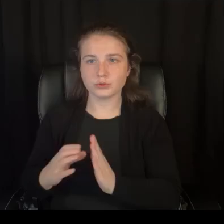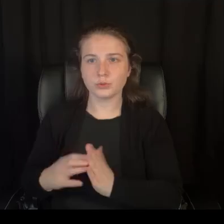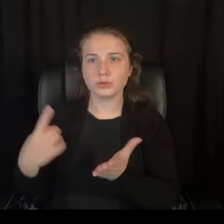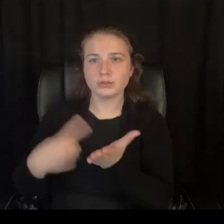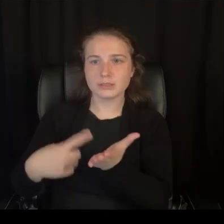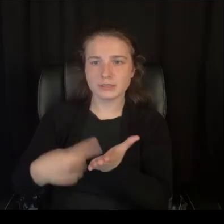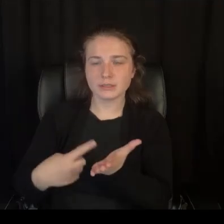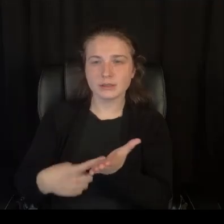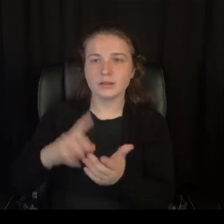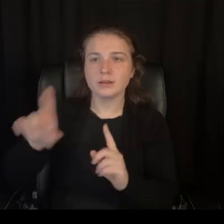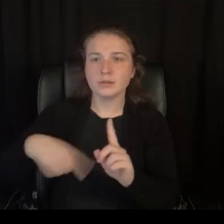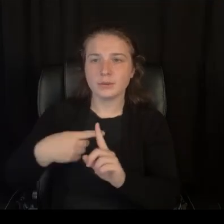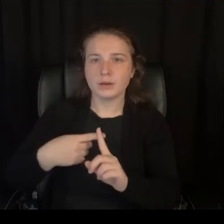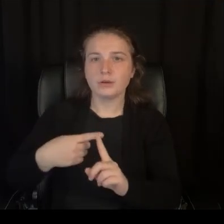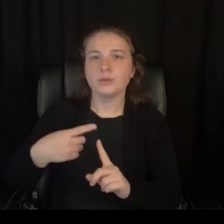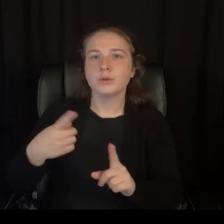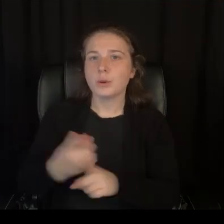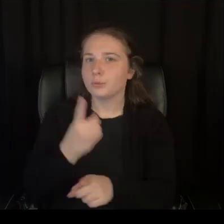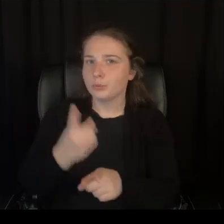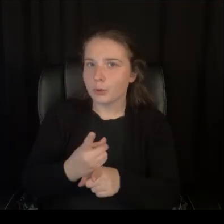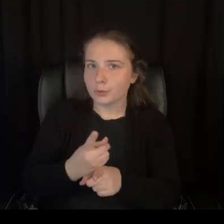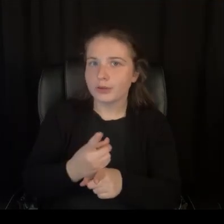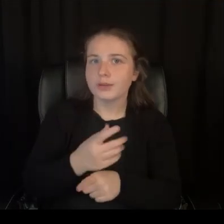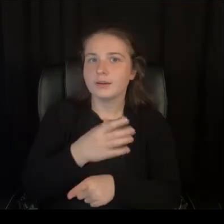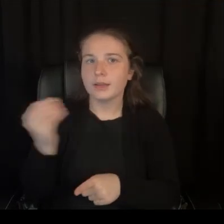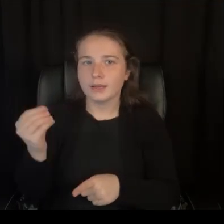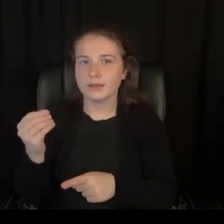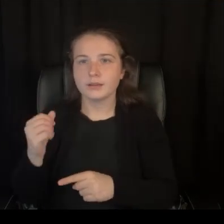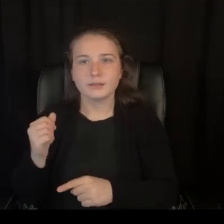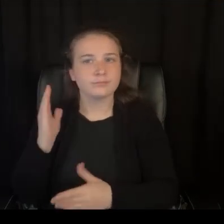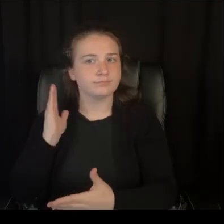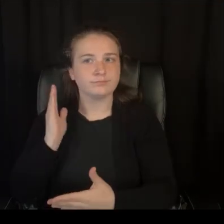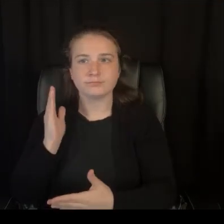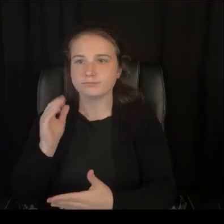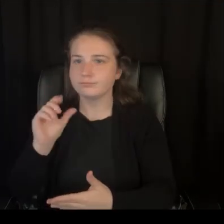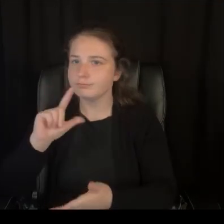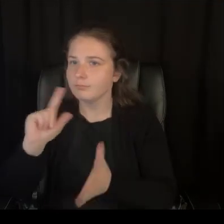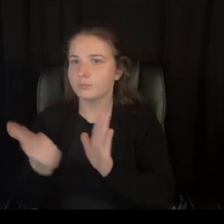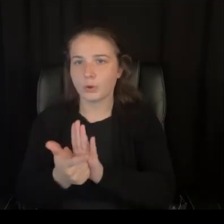what are appropriate practices and prohibited practices that are available